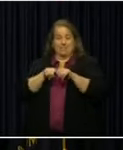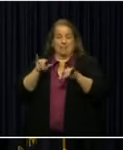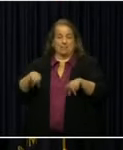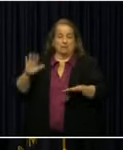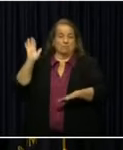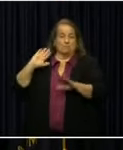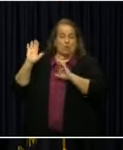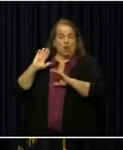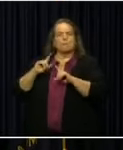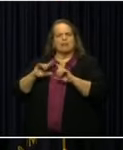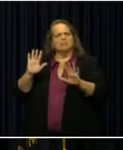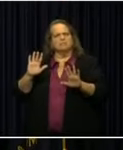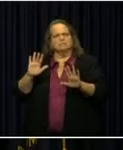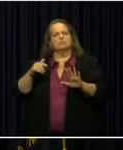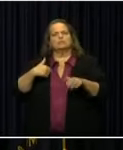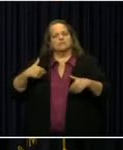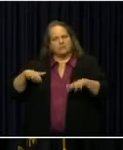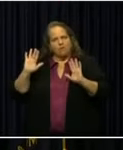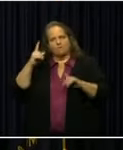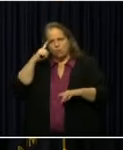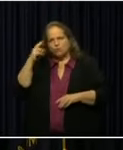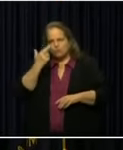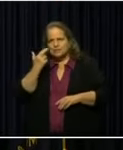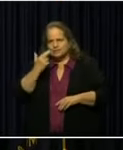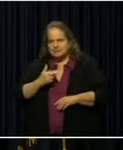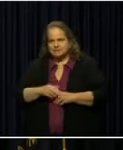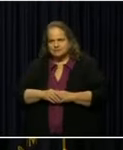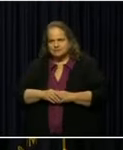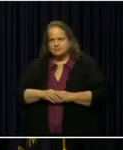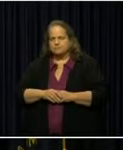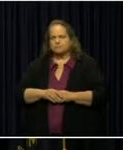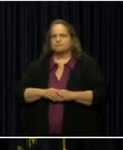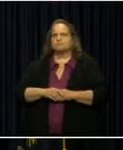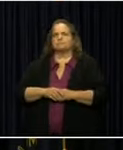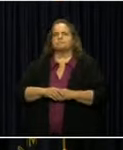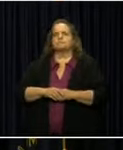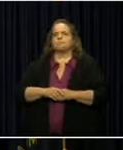THANK YOU ALL. THANK YOU.